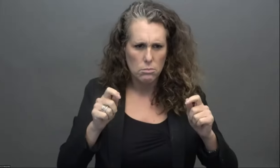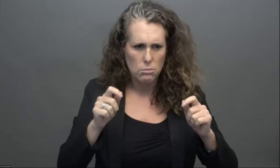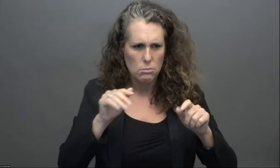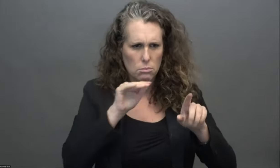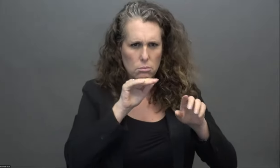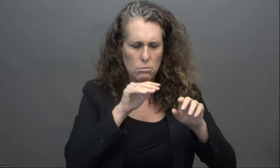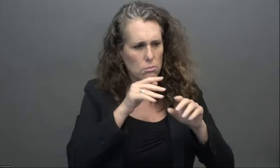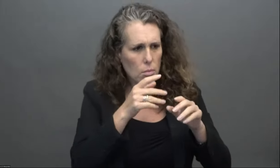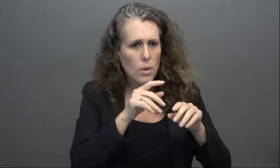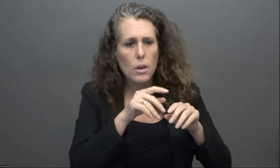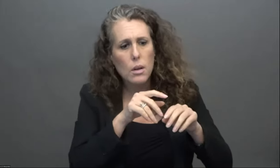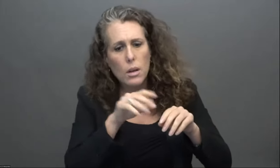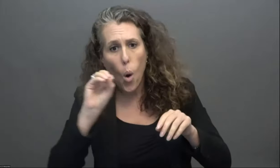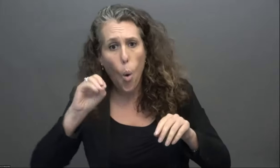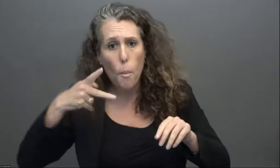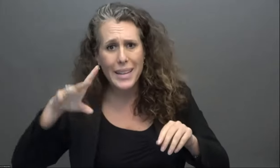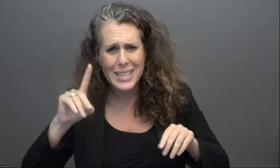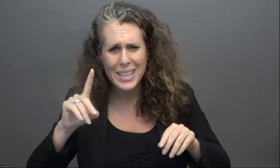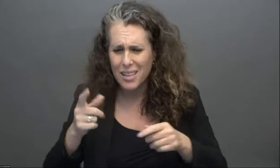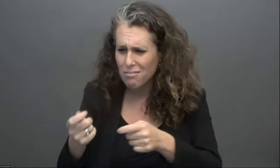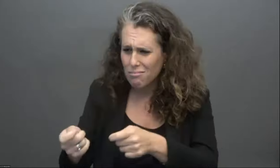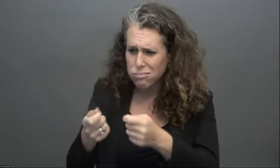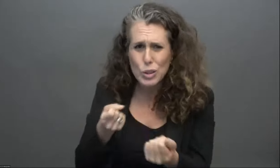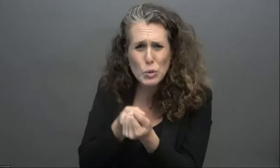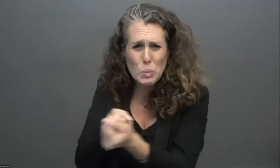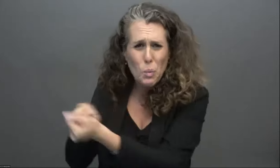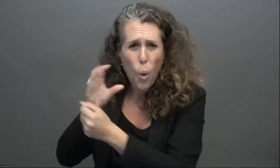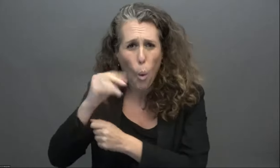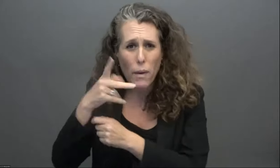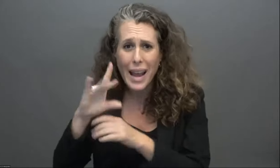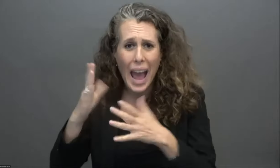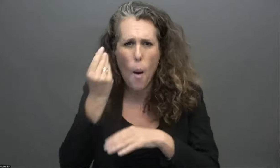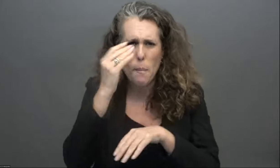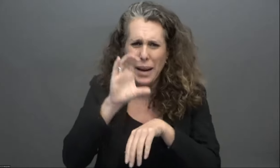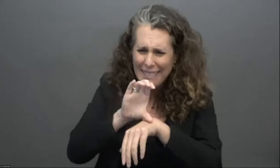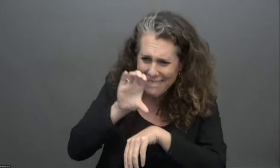persons with disabilities through funding and financing so that they can continue bringing